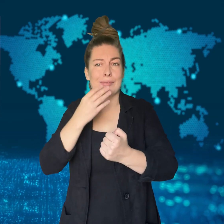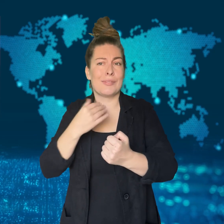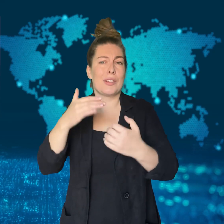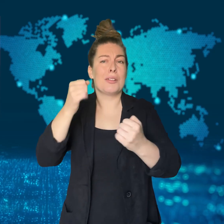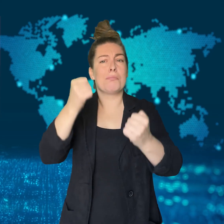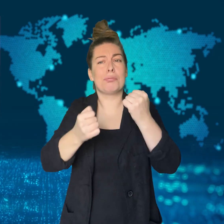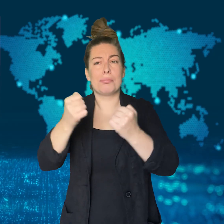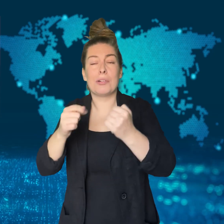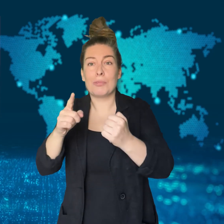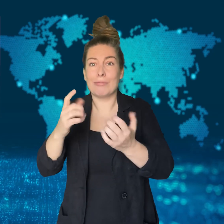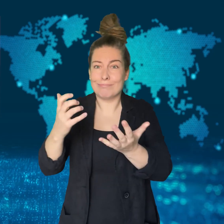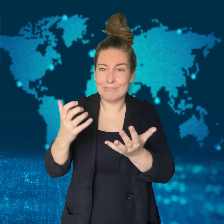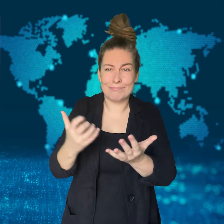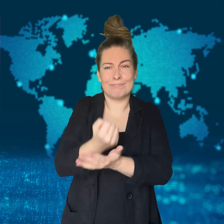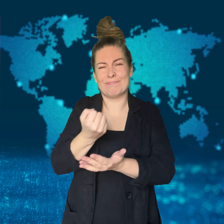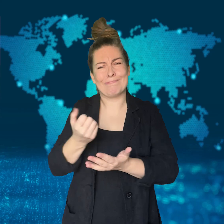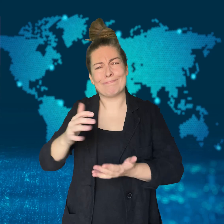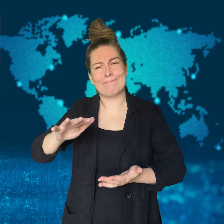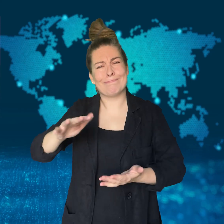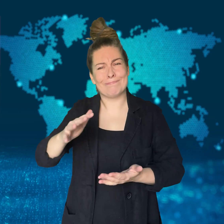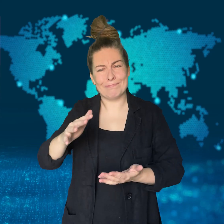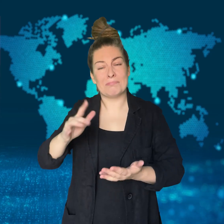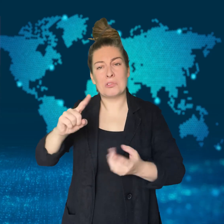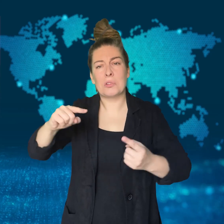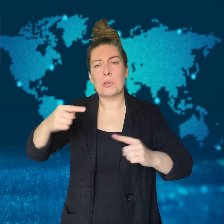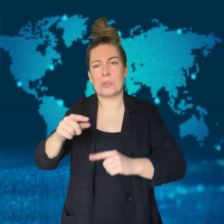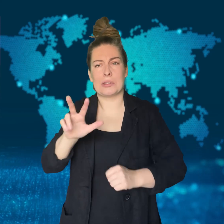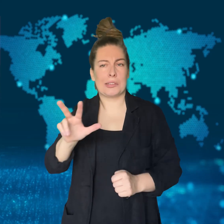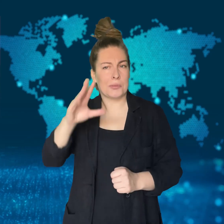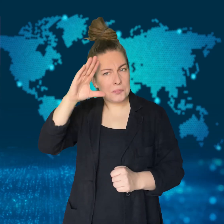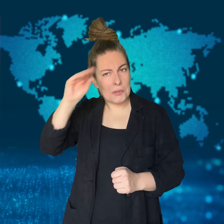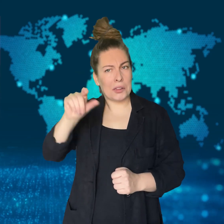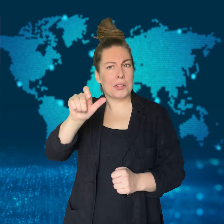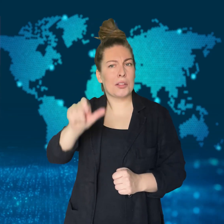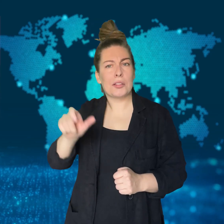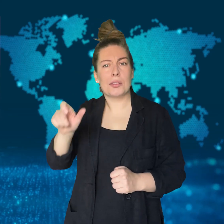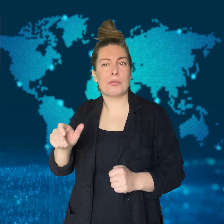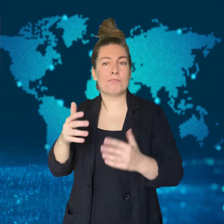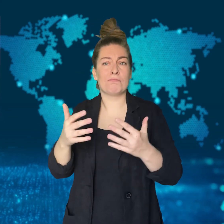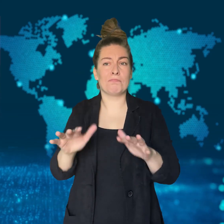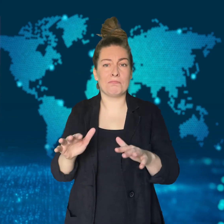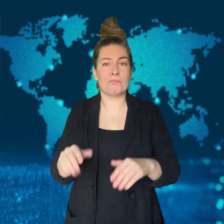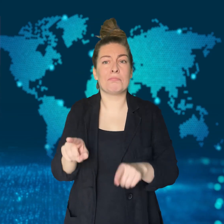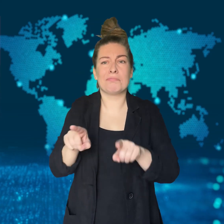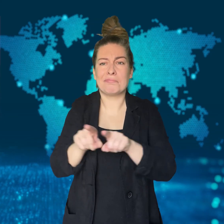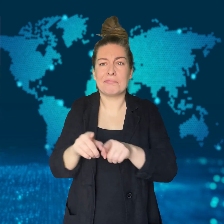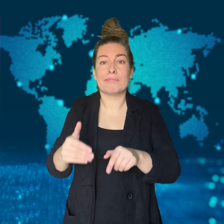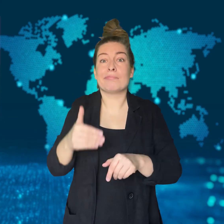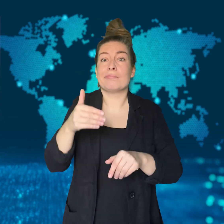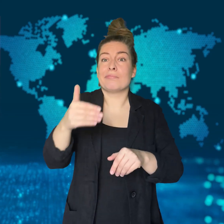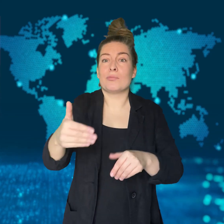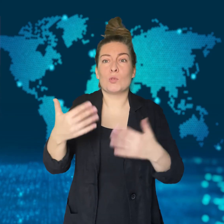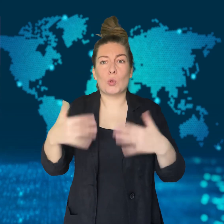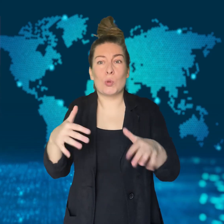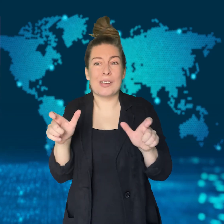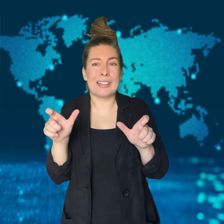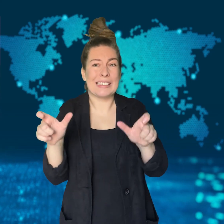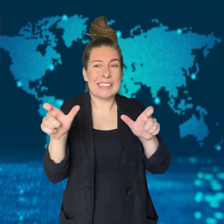but those were relatively unsuccessful, injuring 3 men.